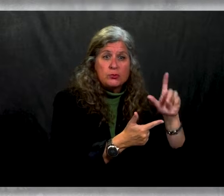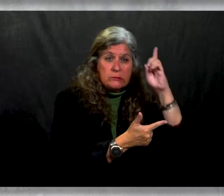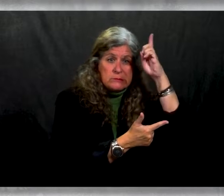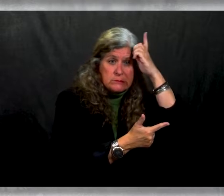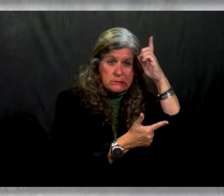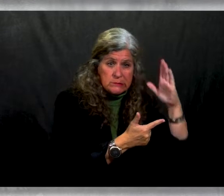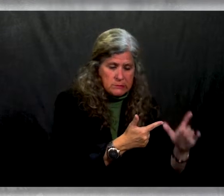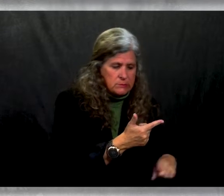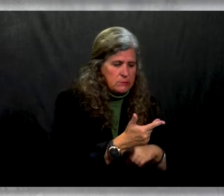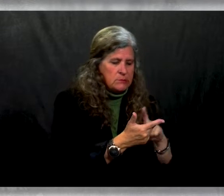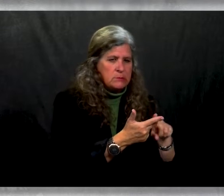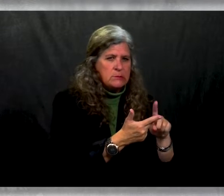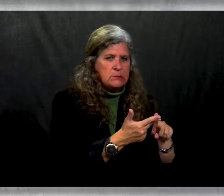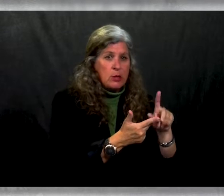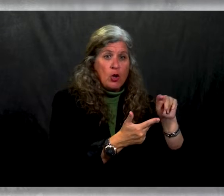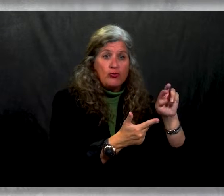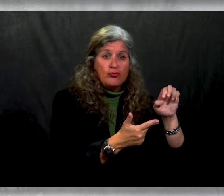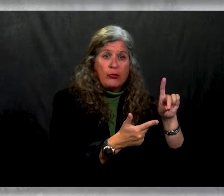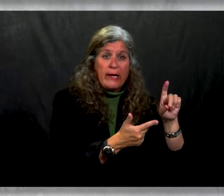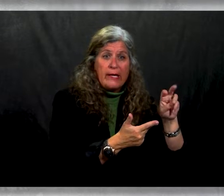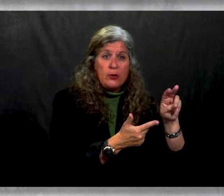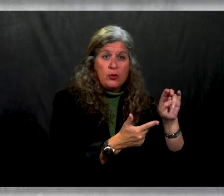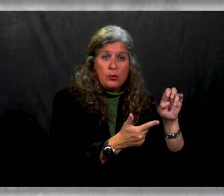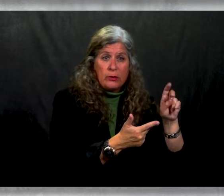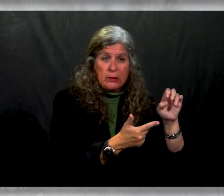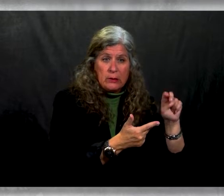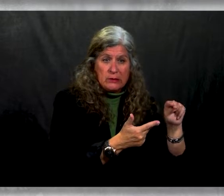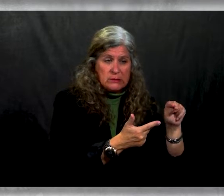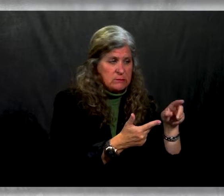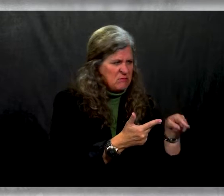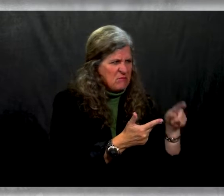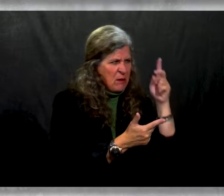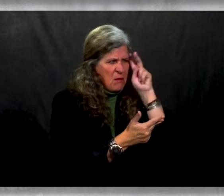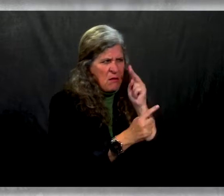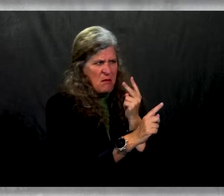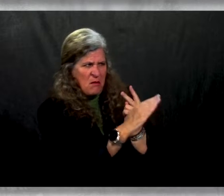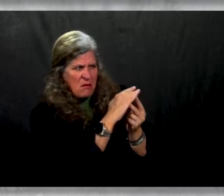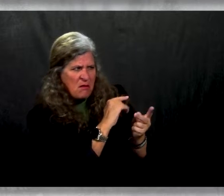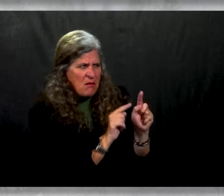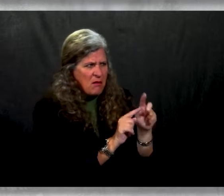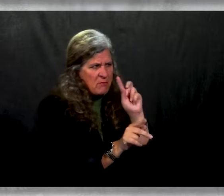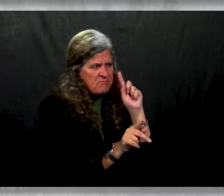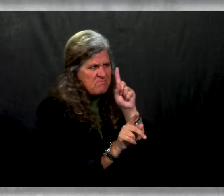it means Trade Unionists. They are perceived to be the greatest obstacles,